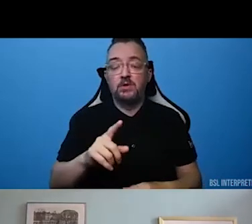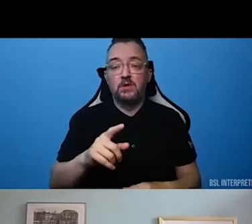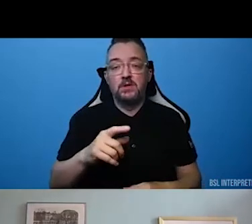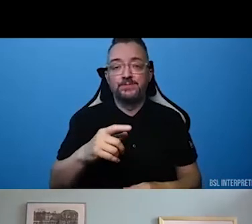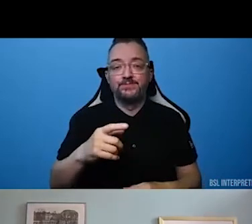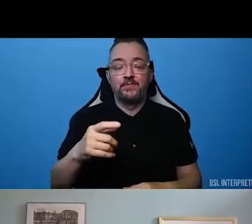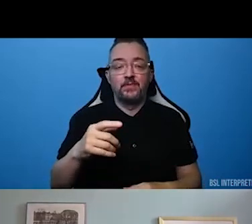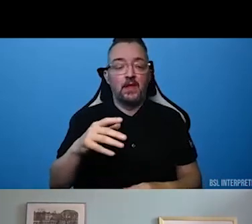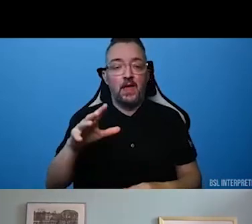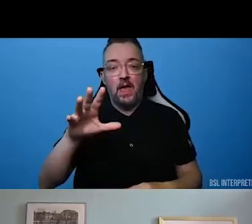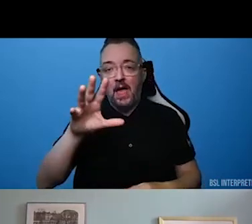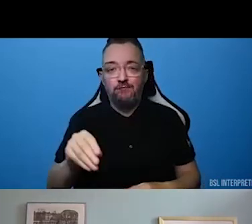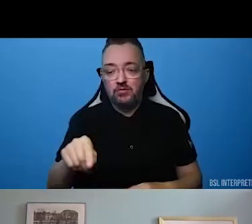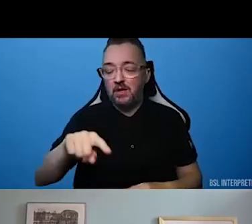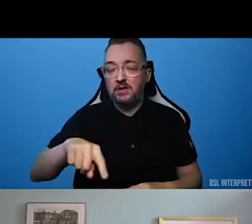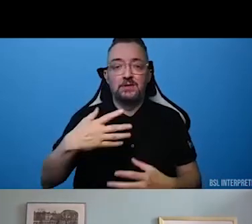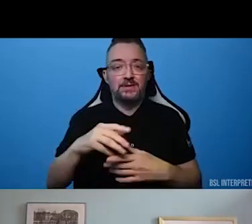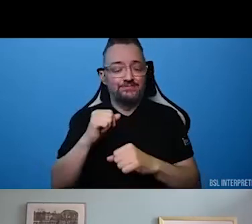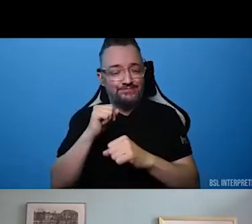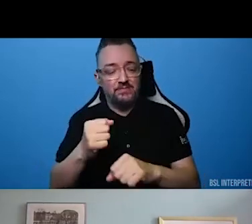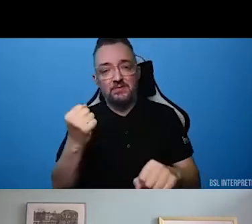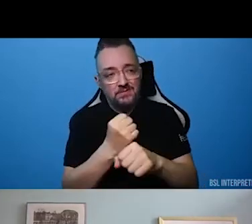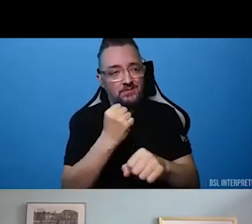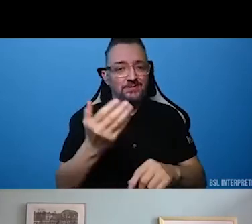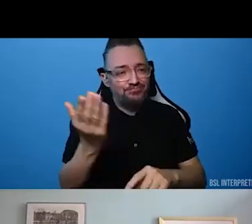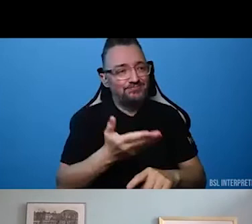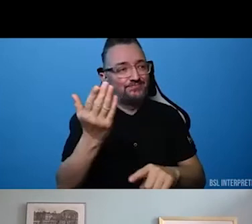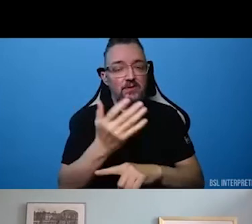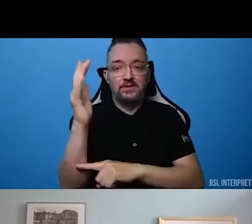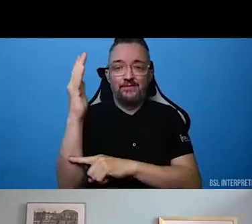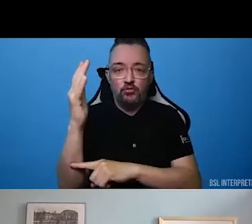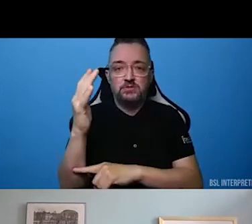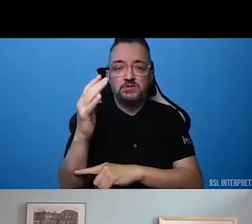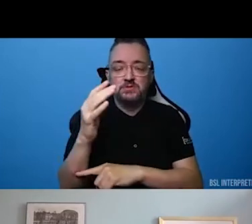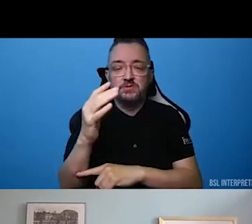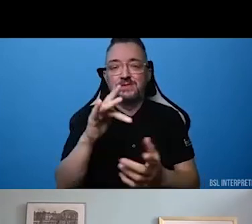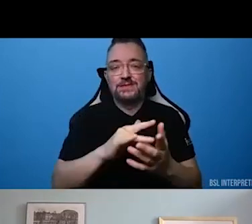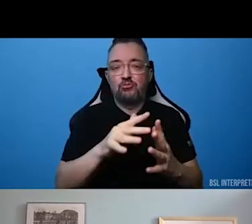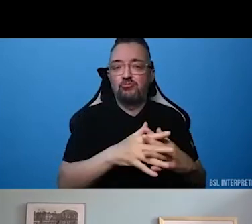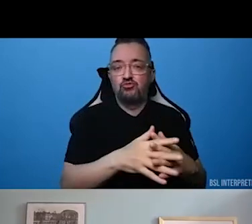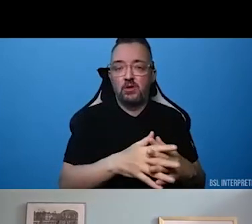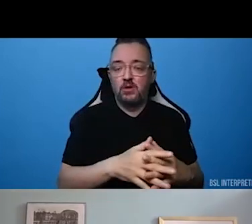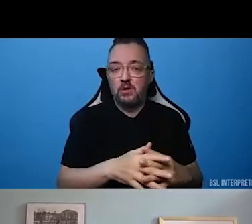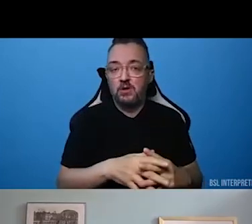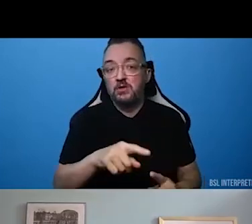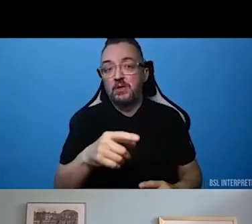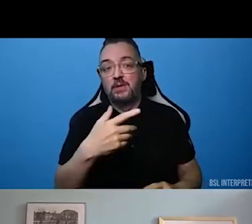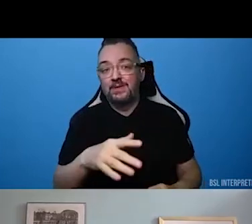toiling in the rain forests of the Caribbean and Central America. So Walvin details the labor practices